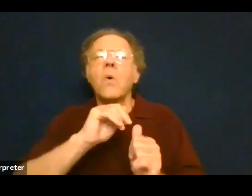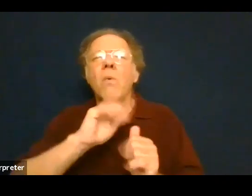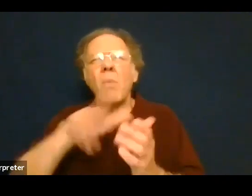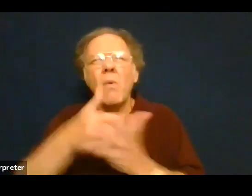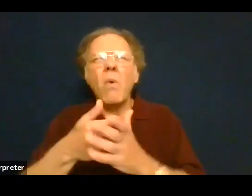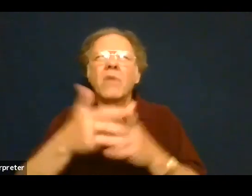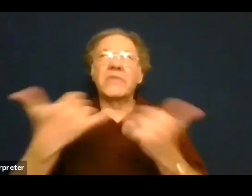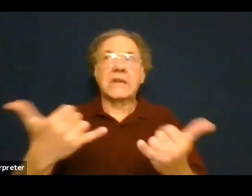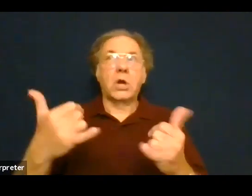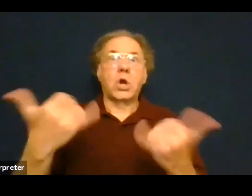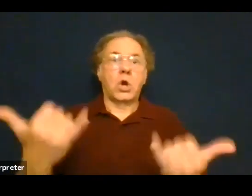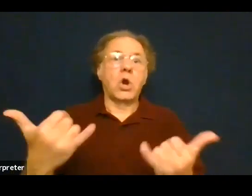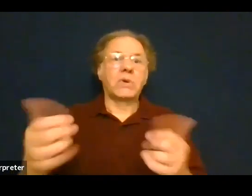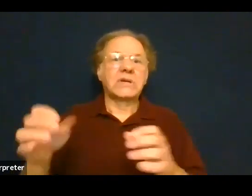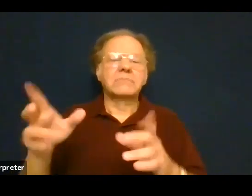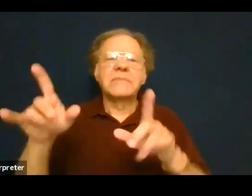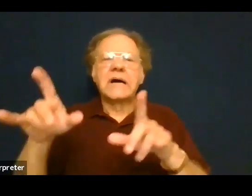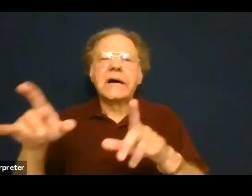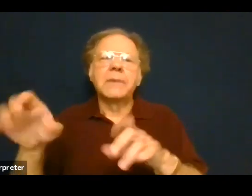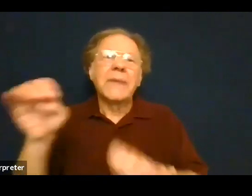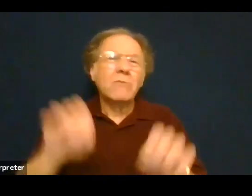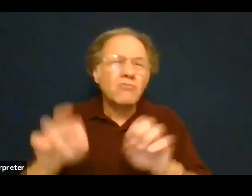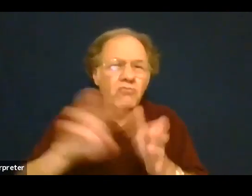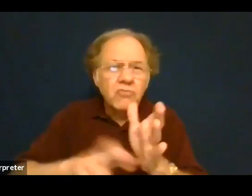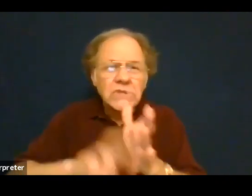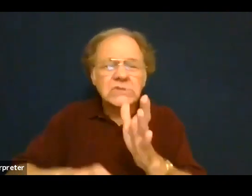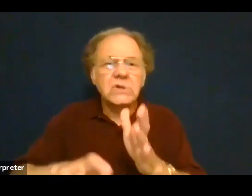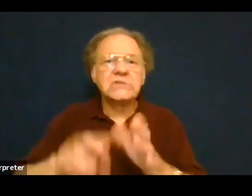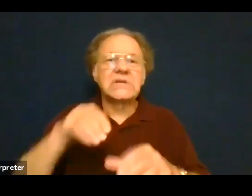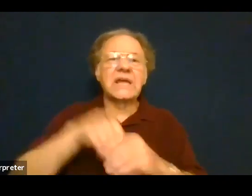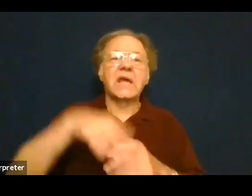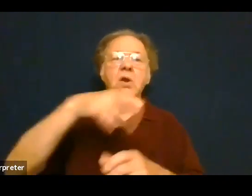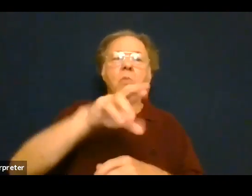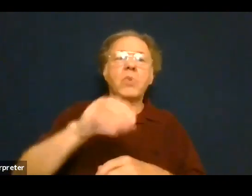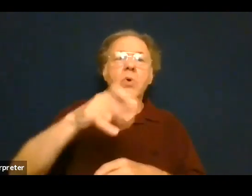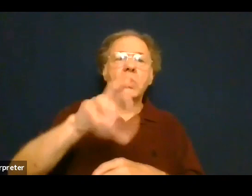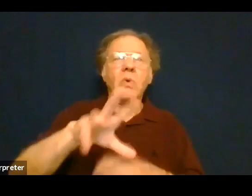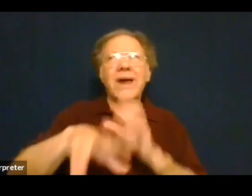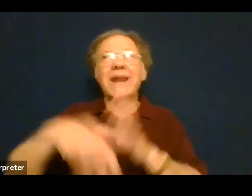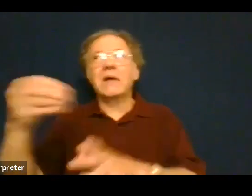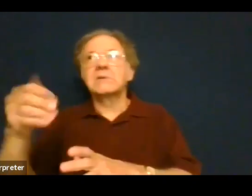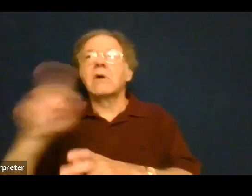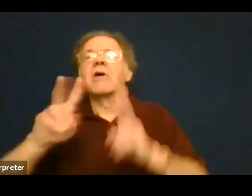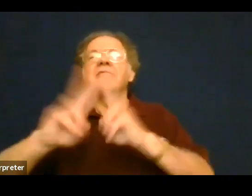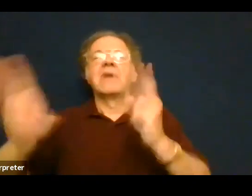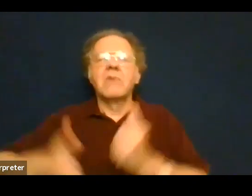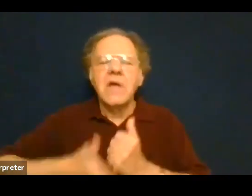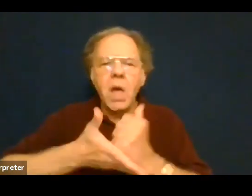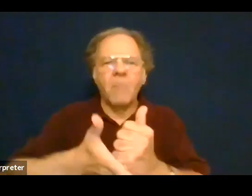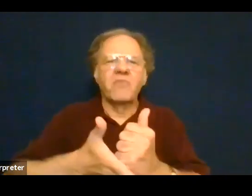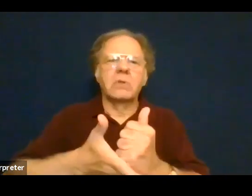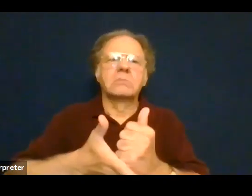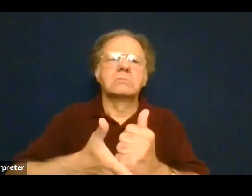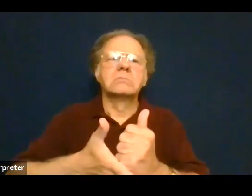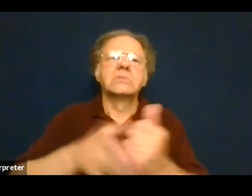within ProQR and outside are regarded extremely helpful to that objective.